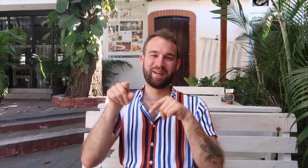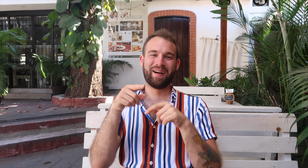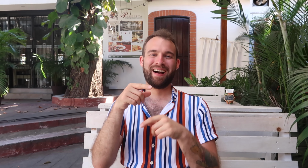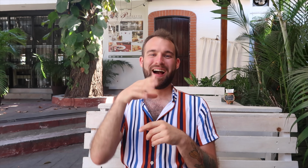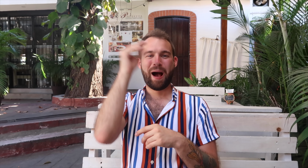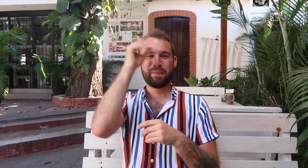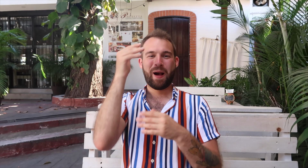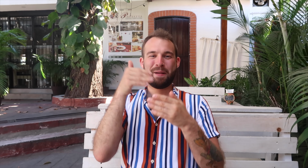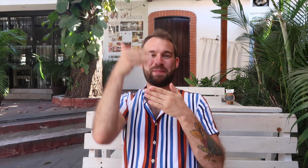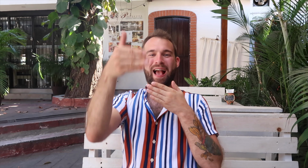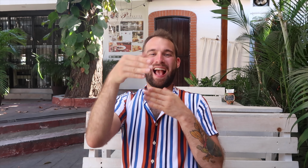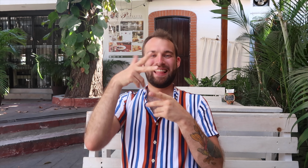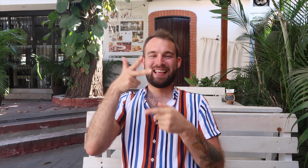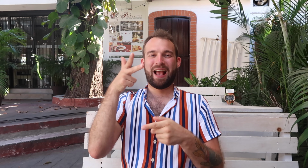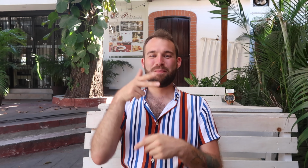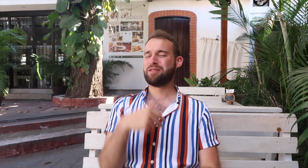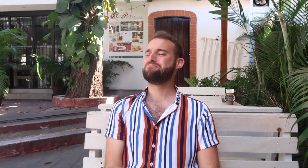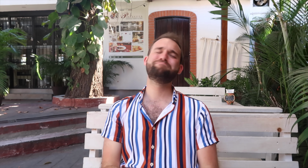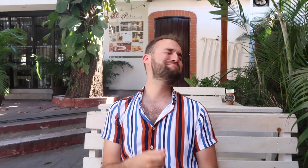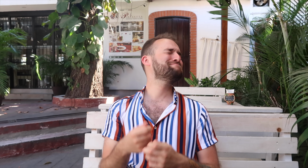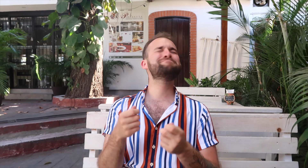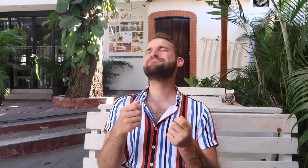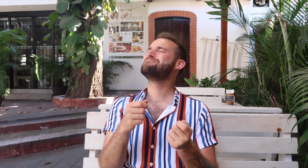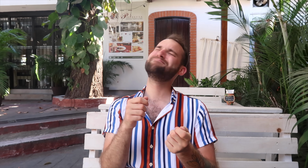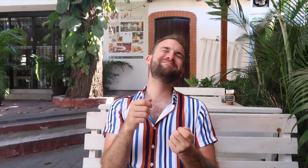Amar is behind the camera sadly shaking his head.